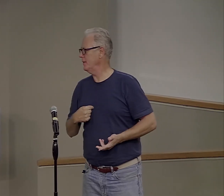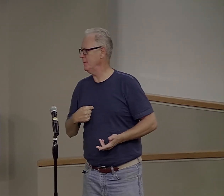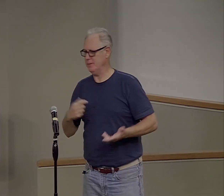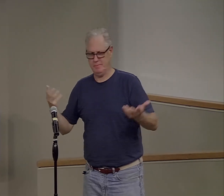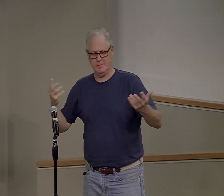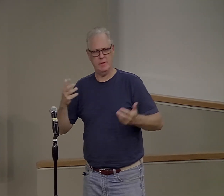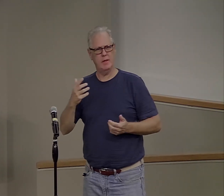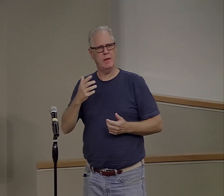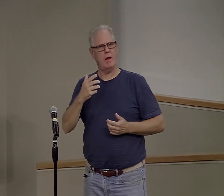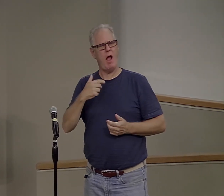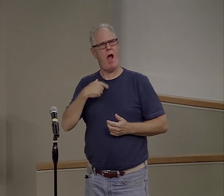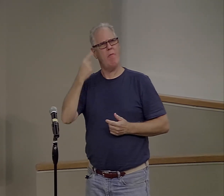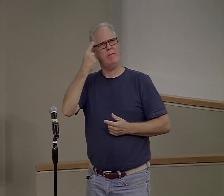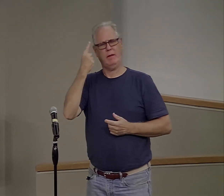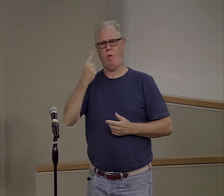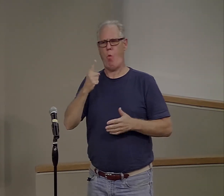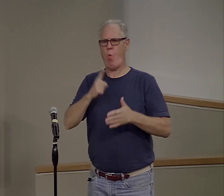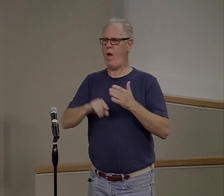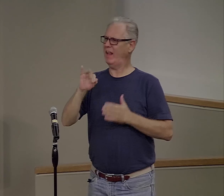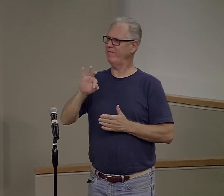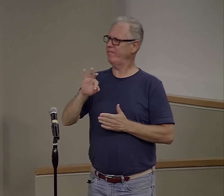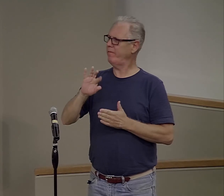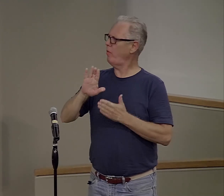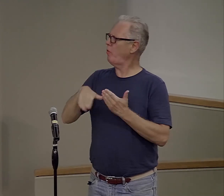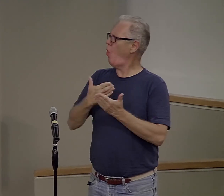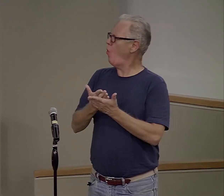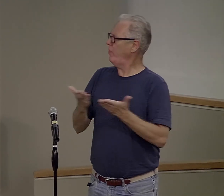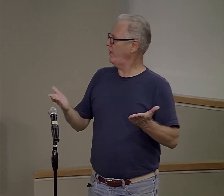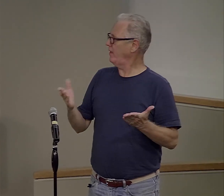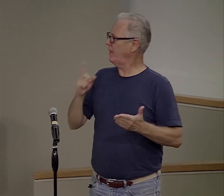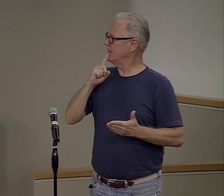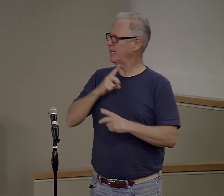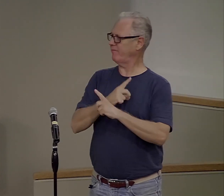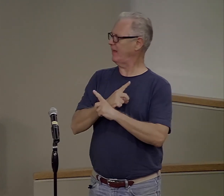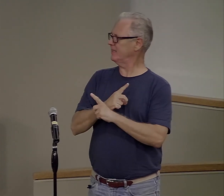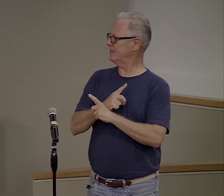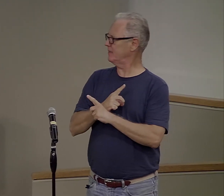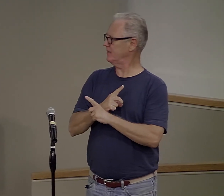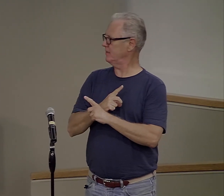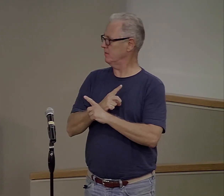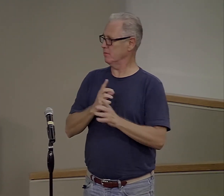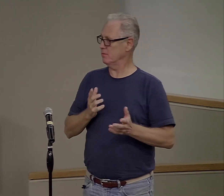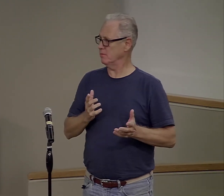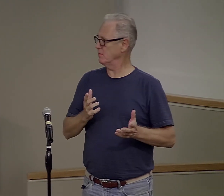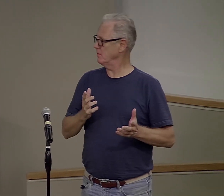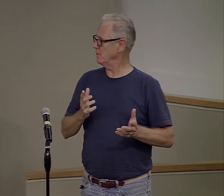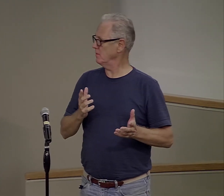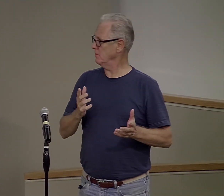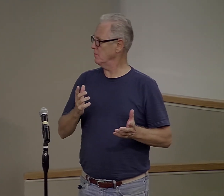And if so, just tell me. I'm thinking about what if the whole thing is a defense?